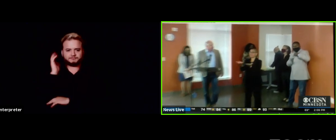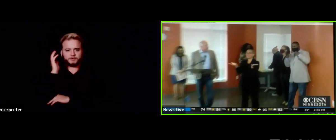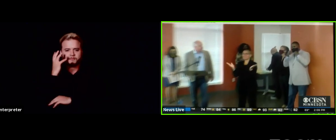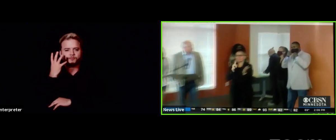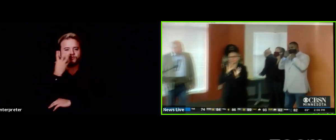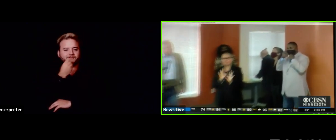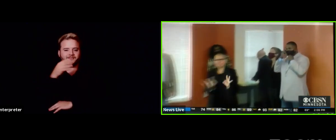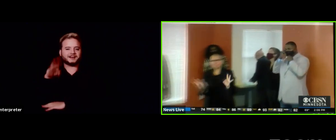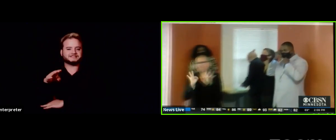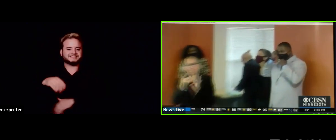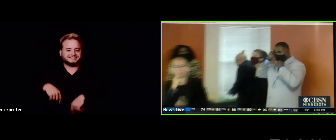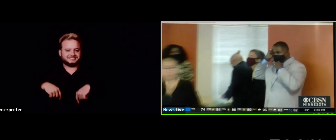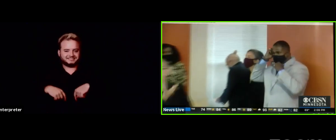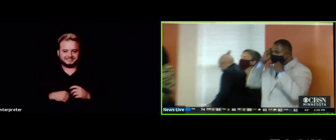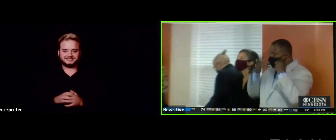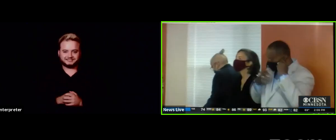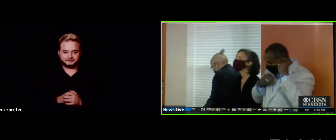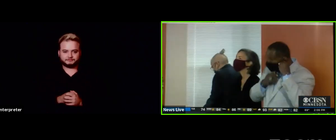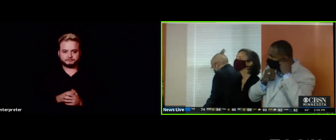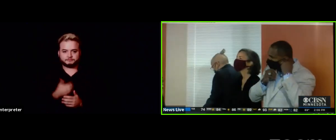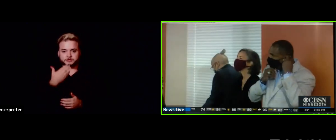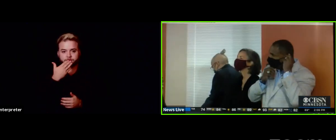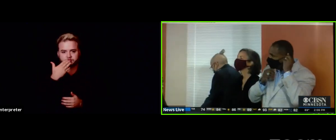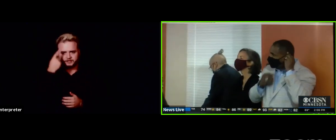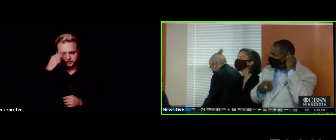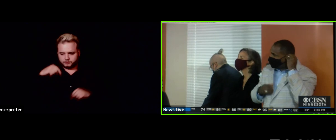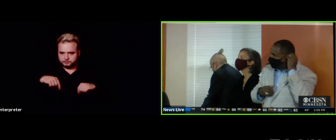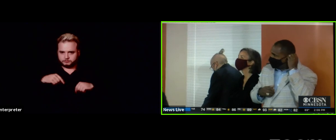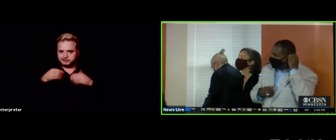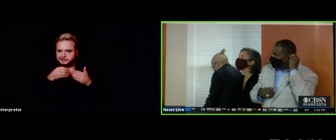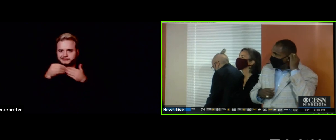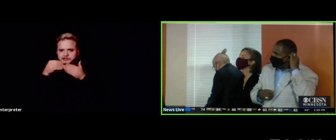in this issue of dignity around housing the ability how to build the coalitions necessary